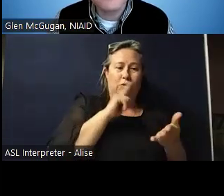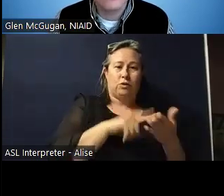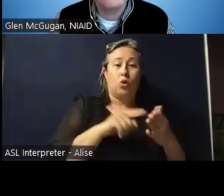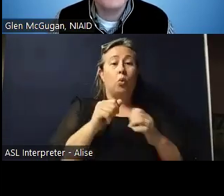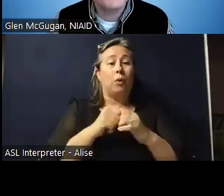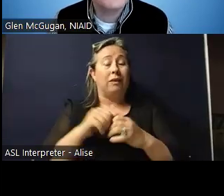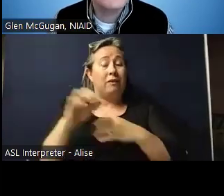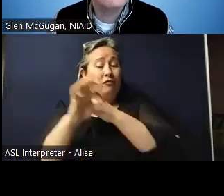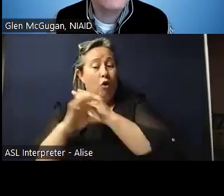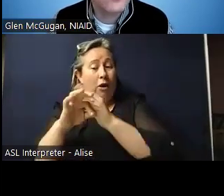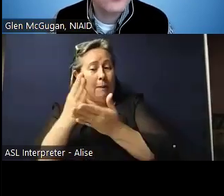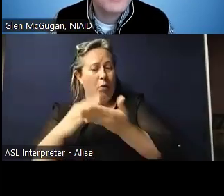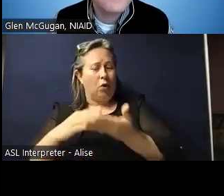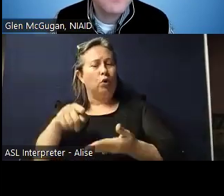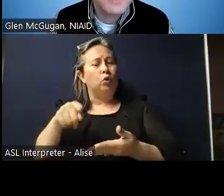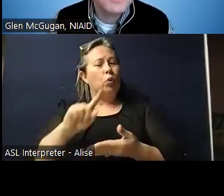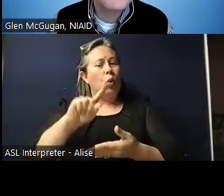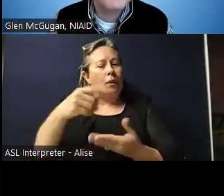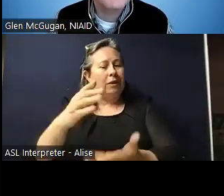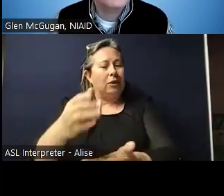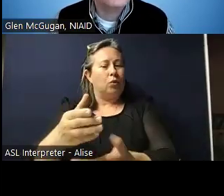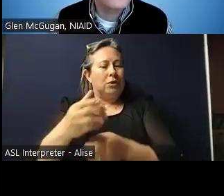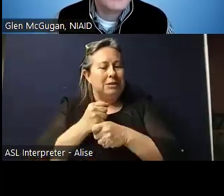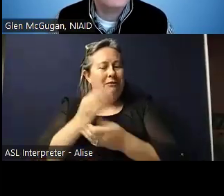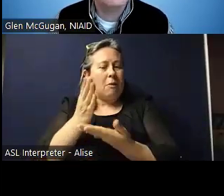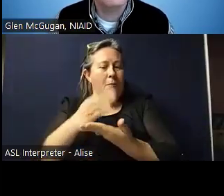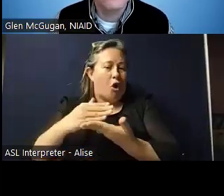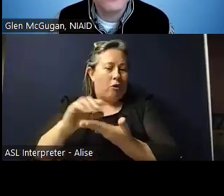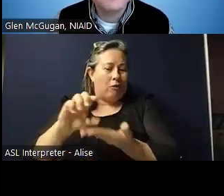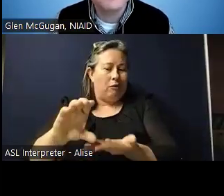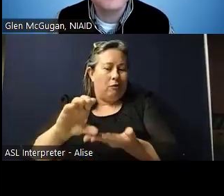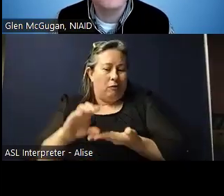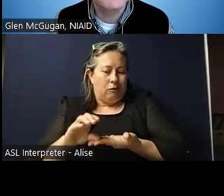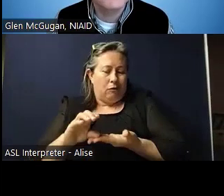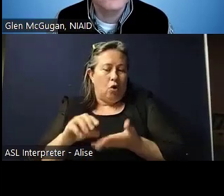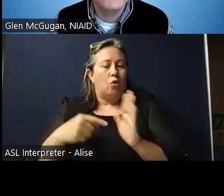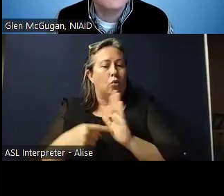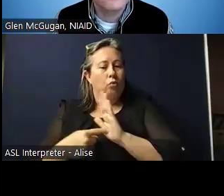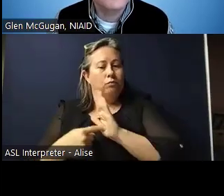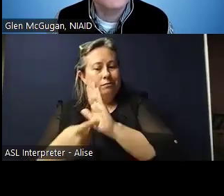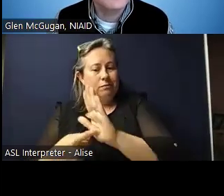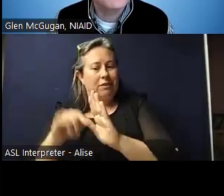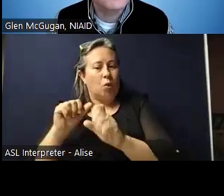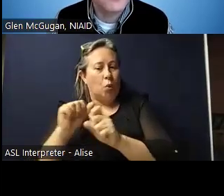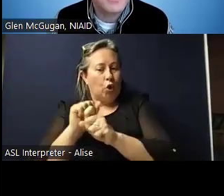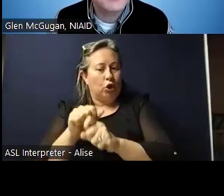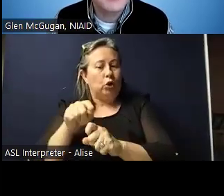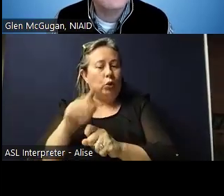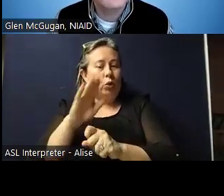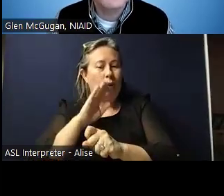you're only going to receive a portion of the budget that's reflective of the work that you're going to be doing on the particular project.